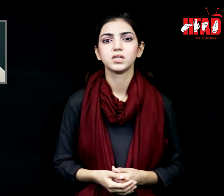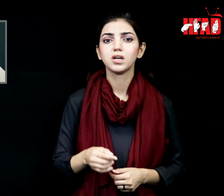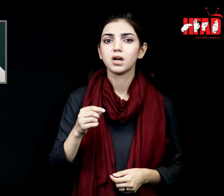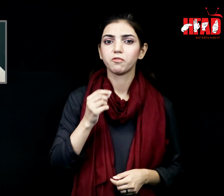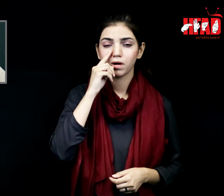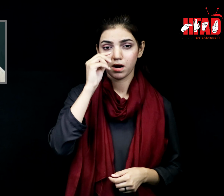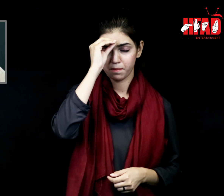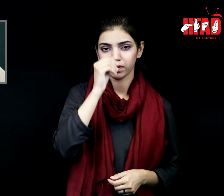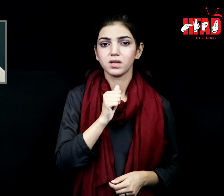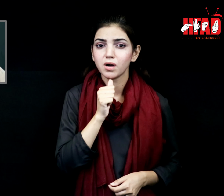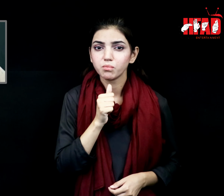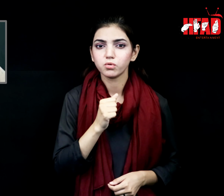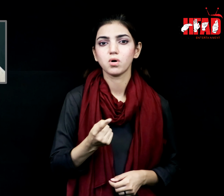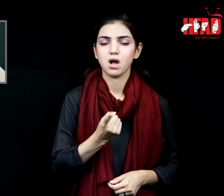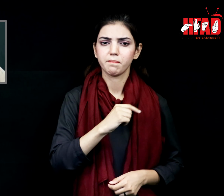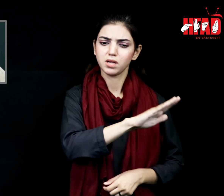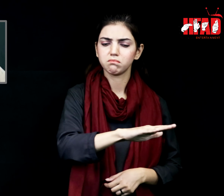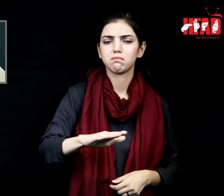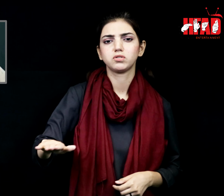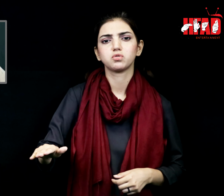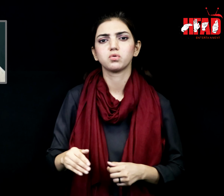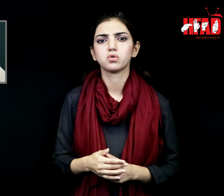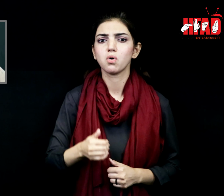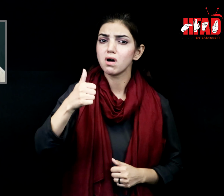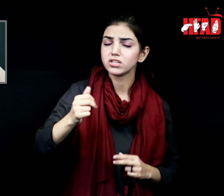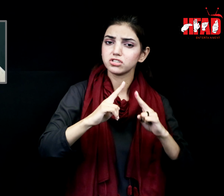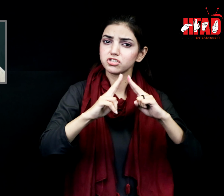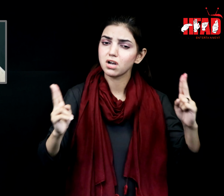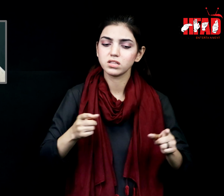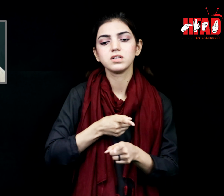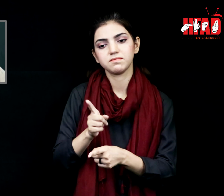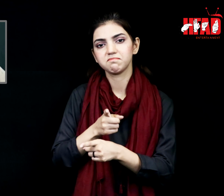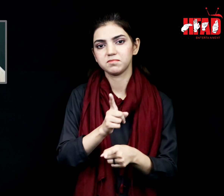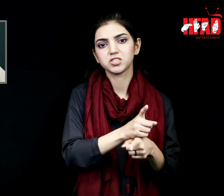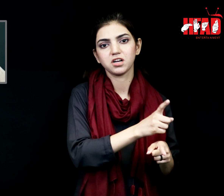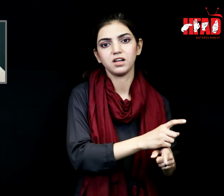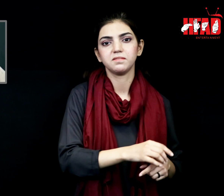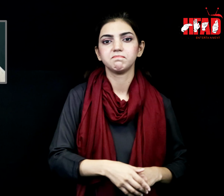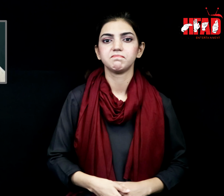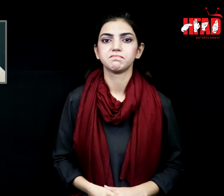Parents need to train their children.